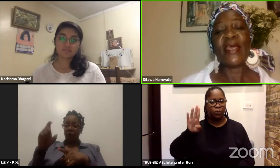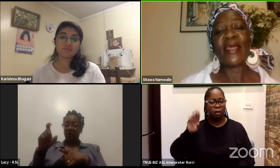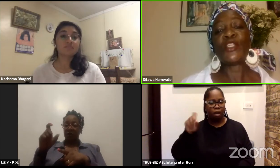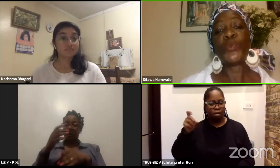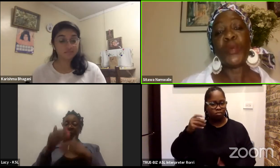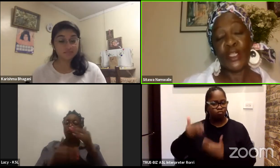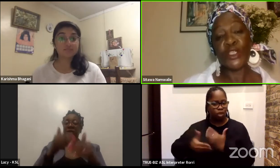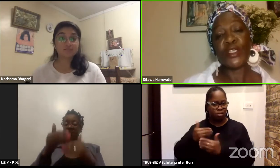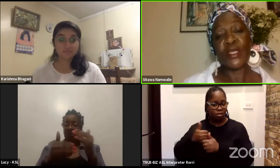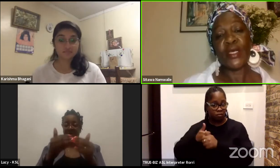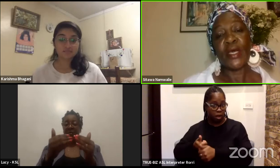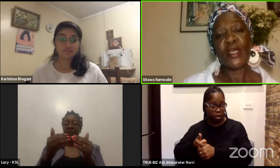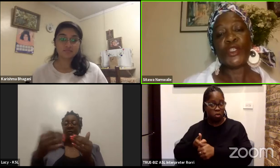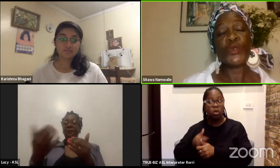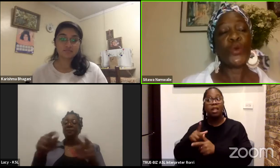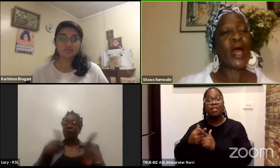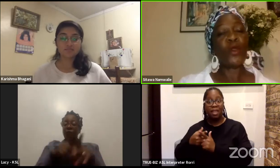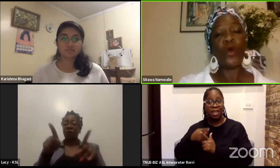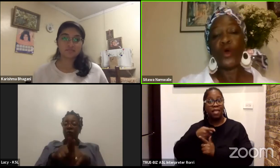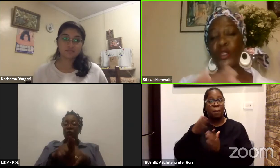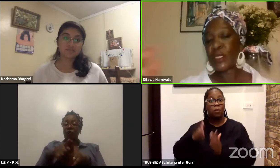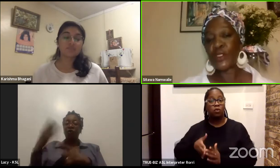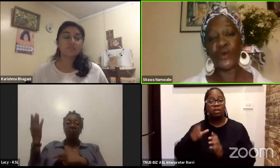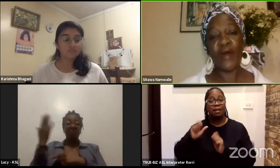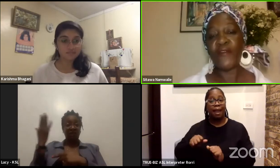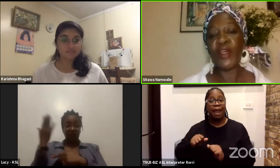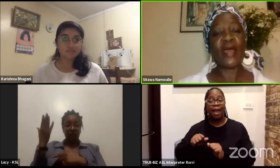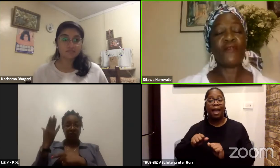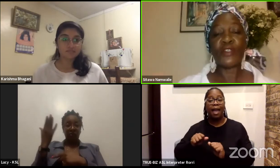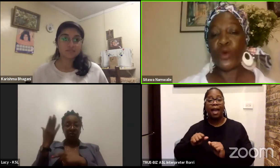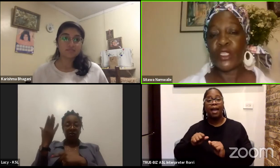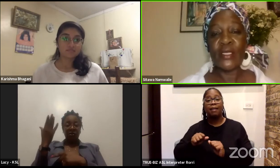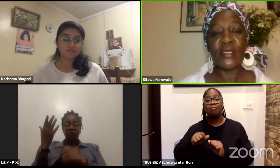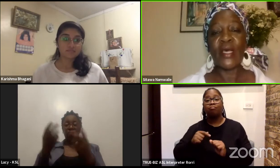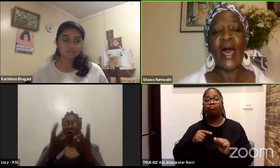And they get to pitch to a very diverse audience,